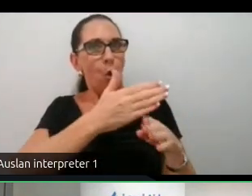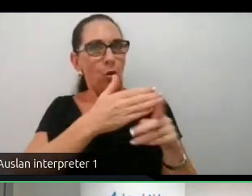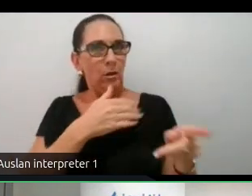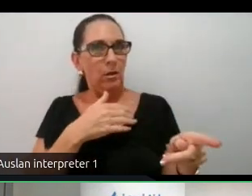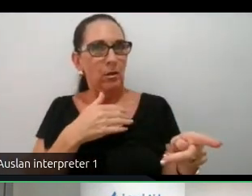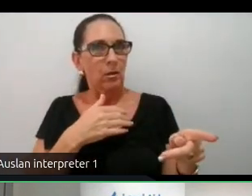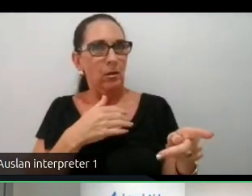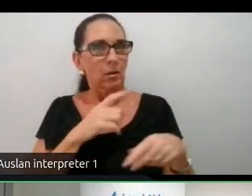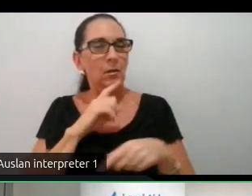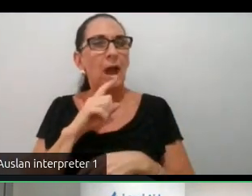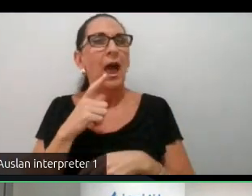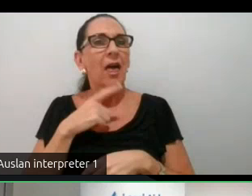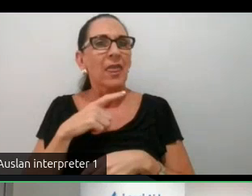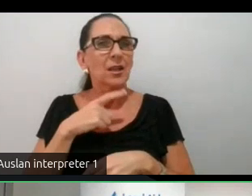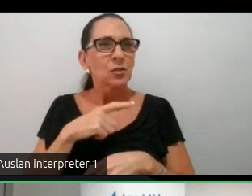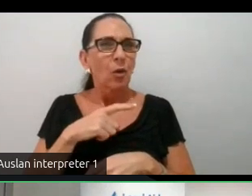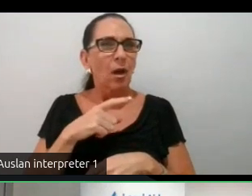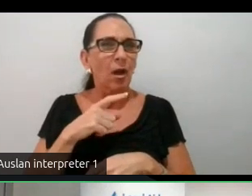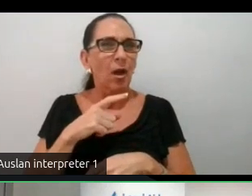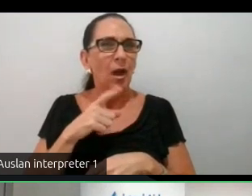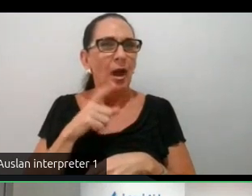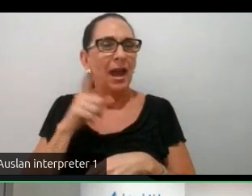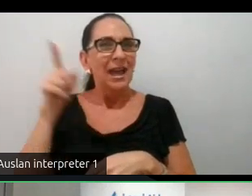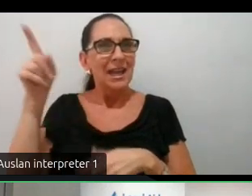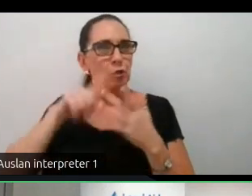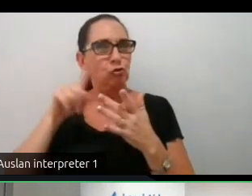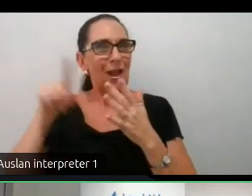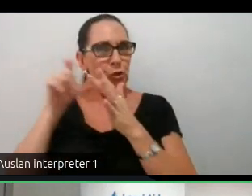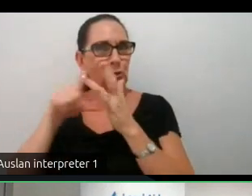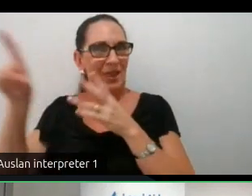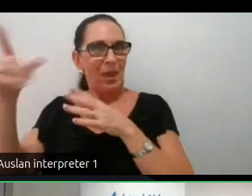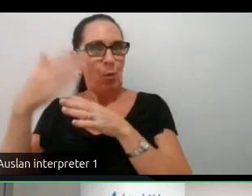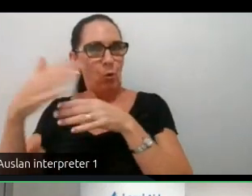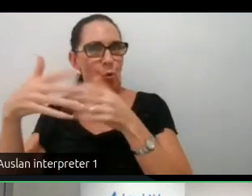And that's one of the advantages insurer doing the work rather than getting a cash settlement, isn't